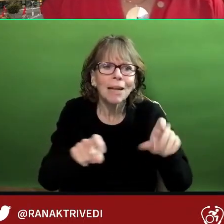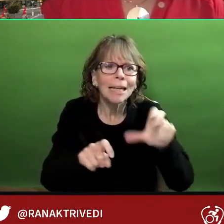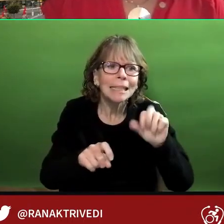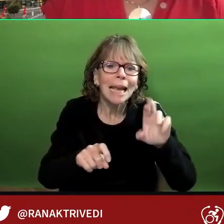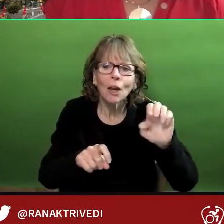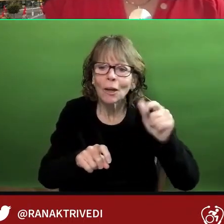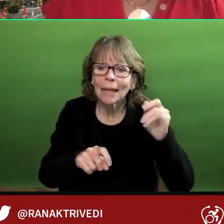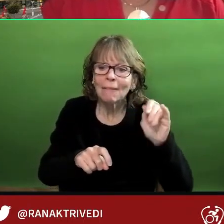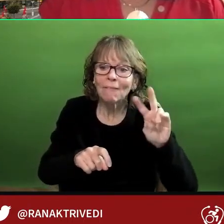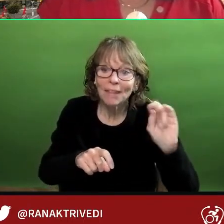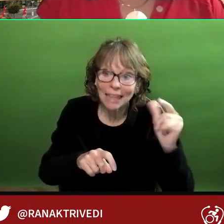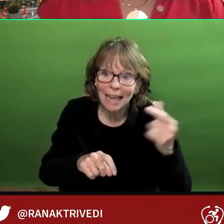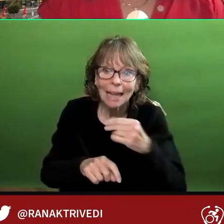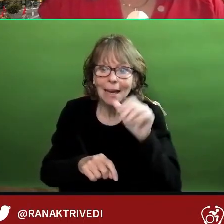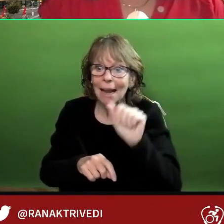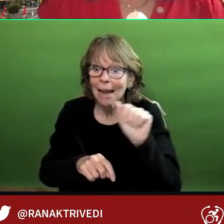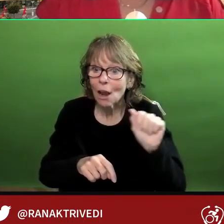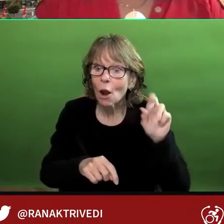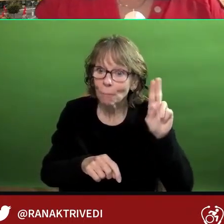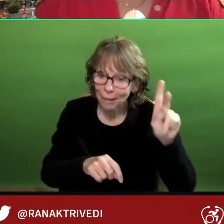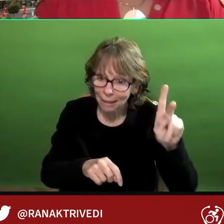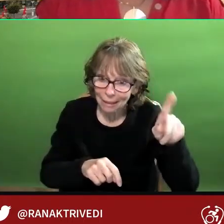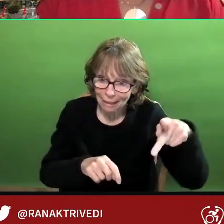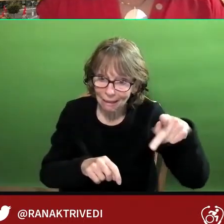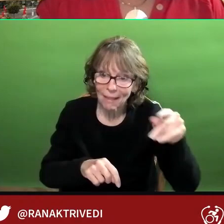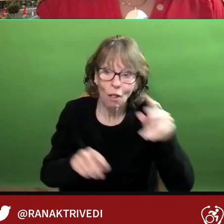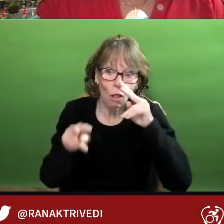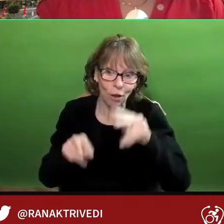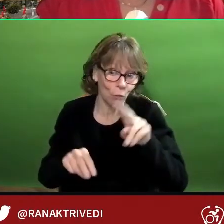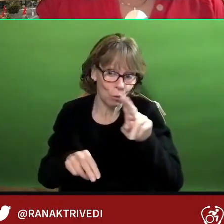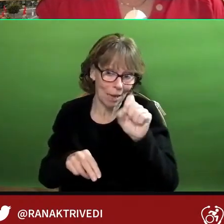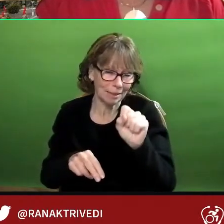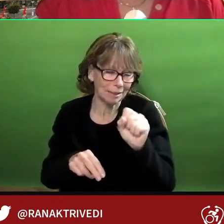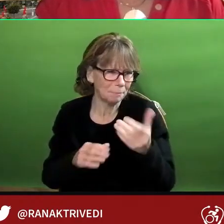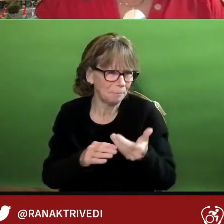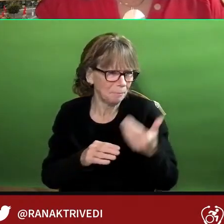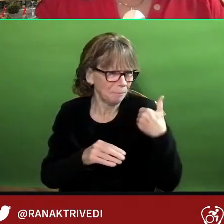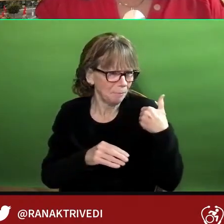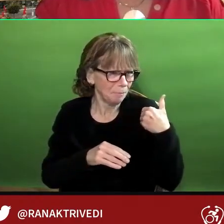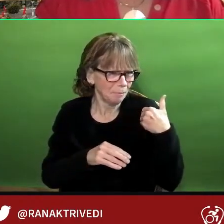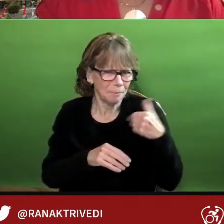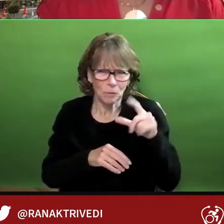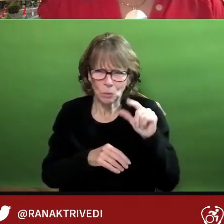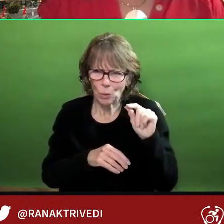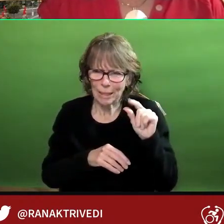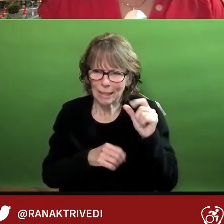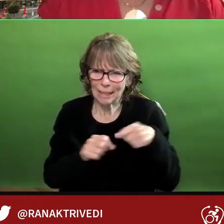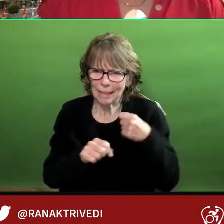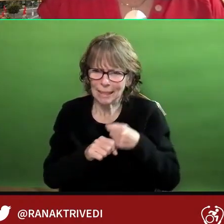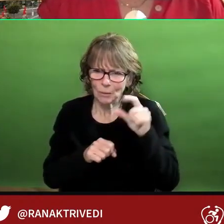And as of most recent data, which is 2020, more than 1 in 5 Americans care